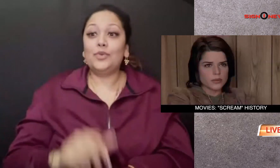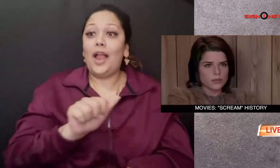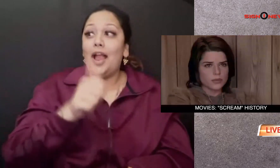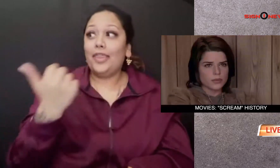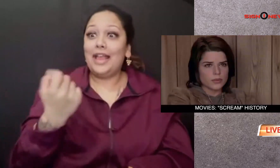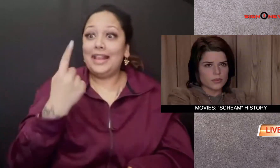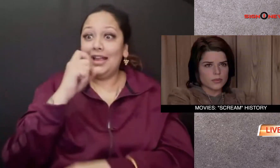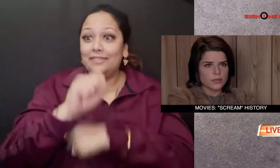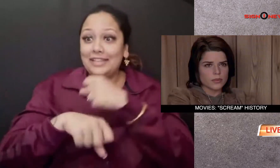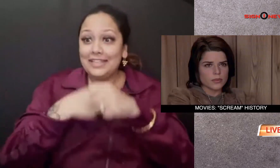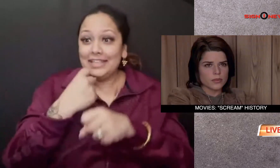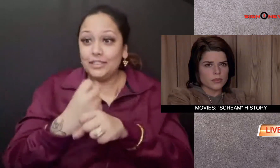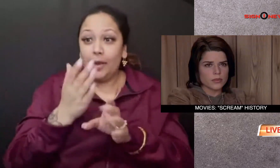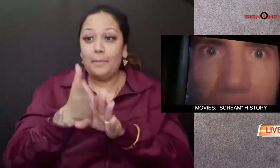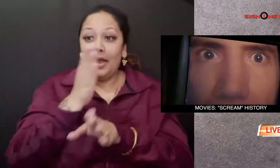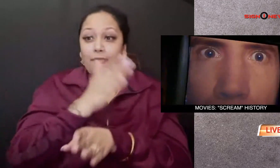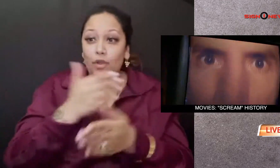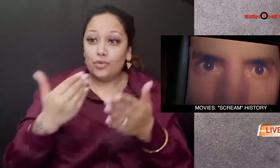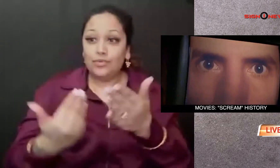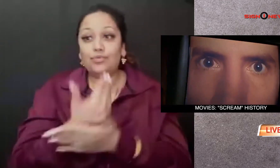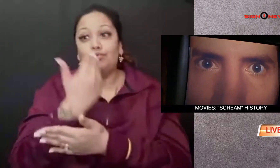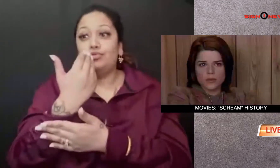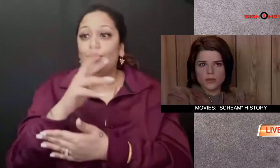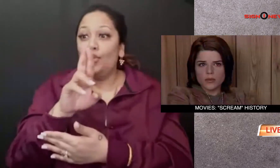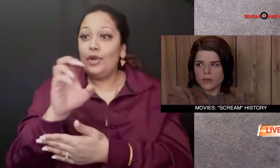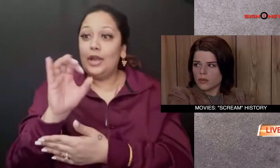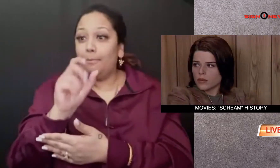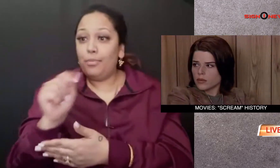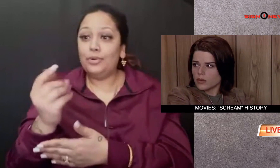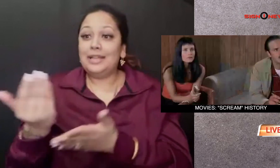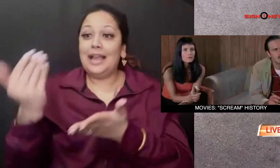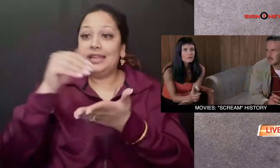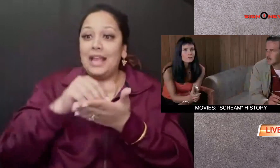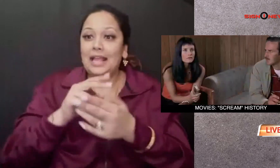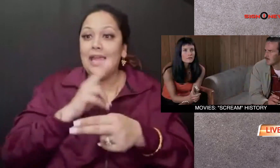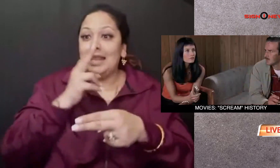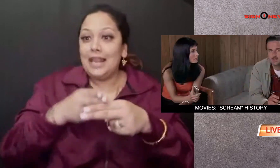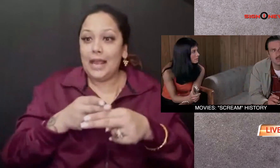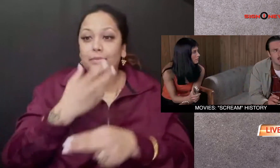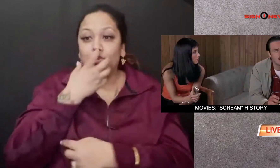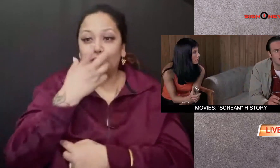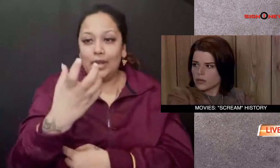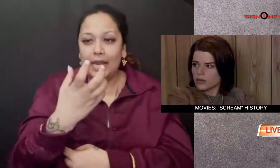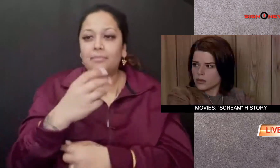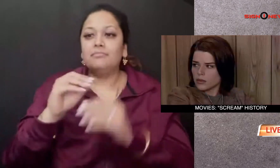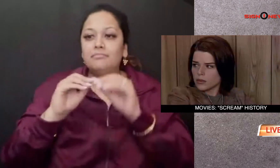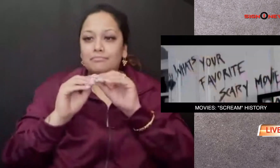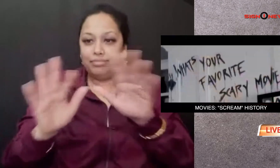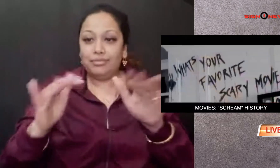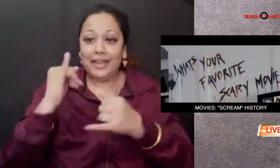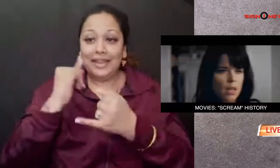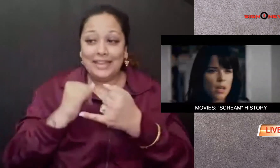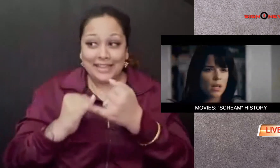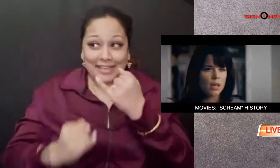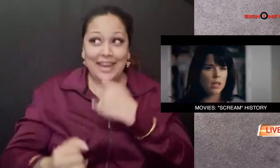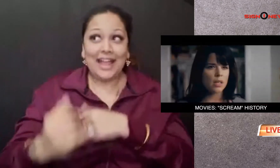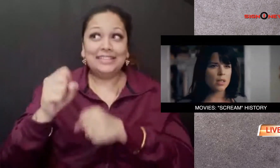And another 11 years would go by before the next franchise reboot simply named scream.